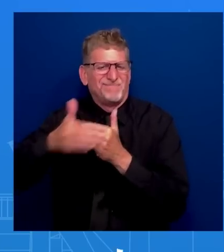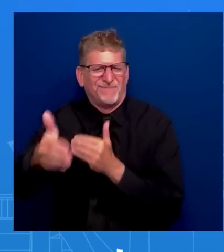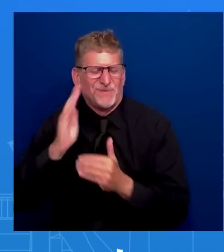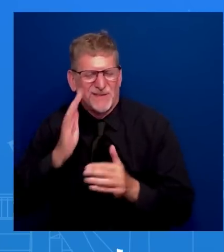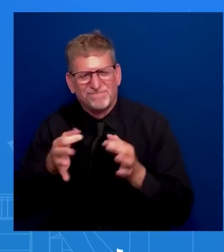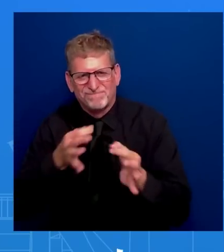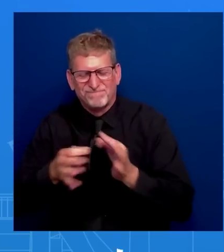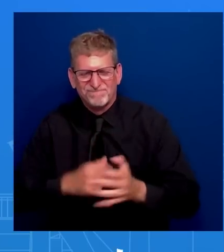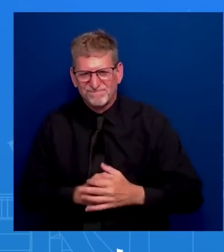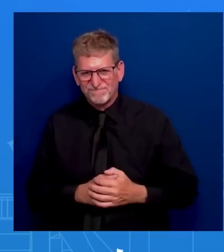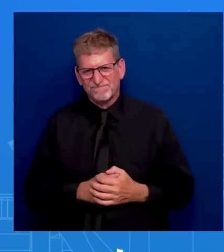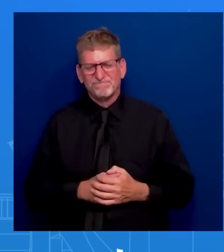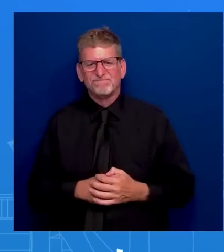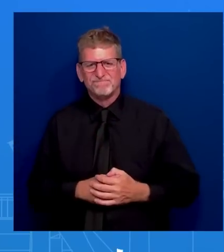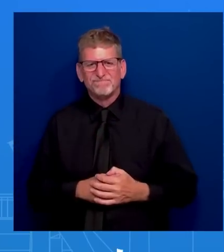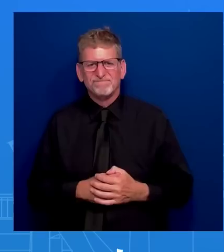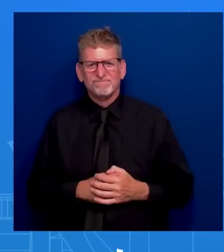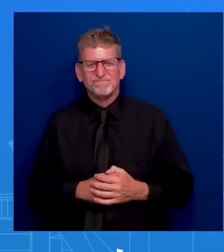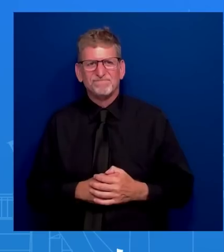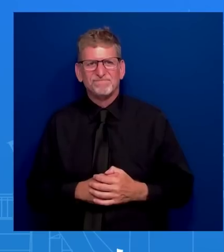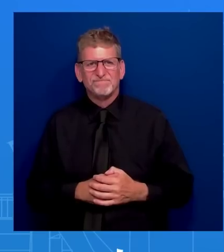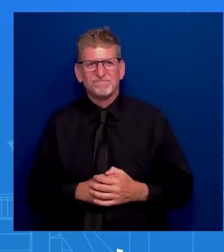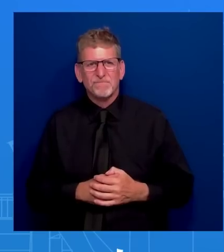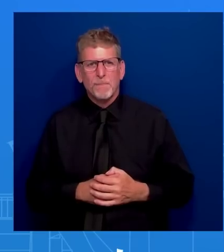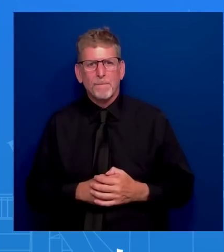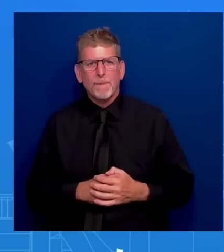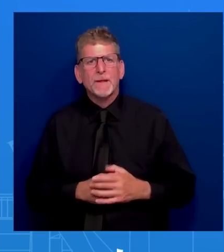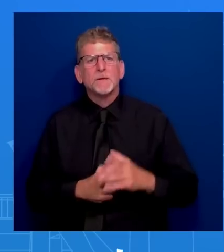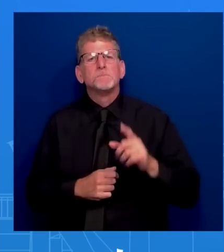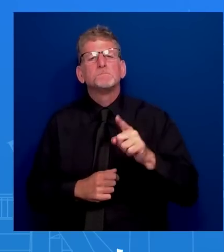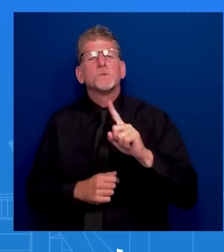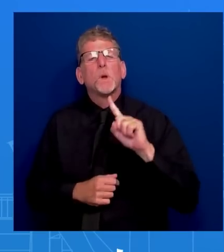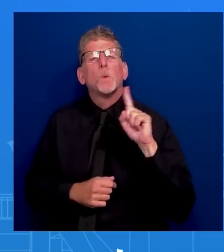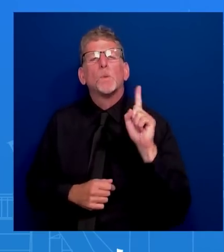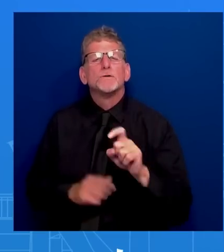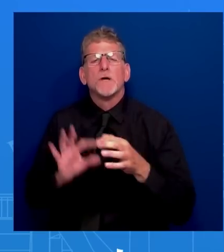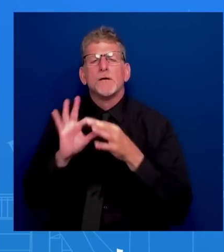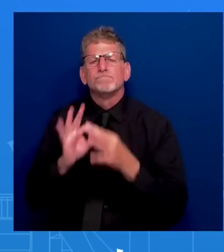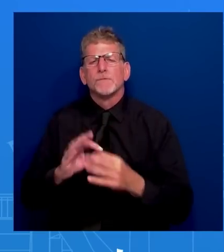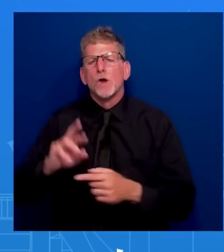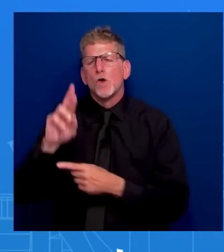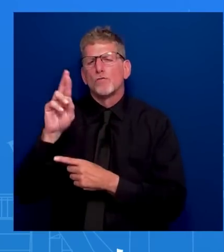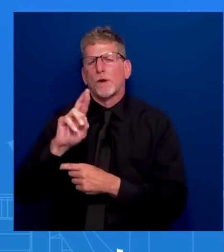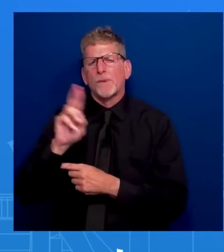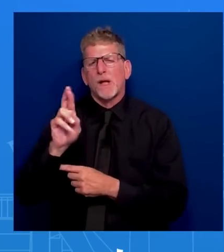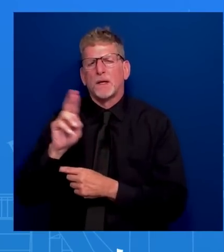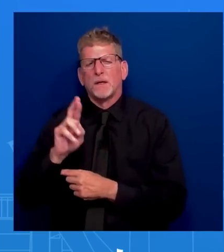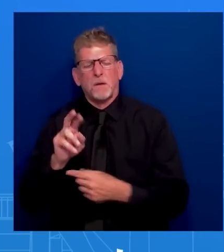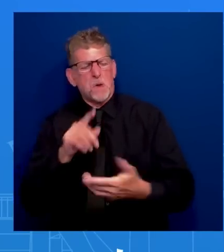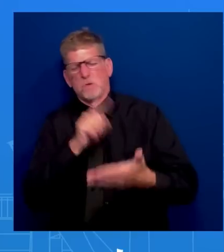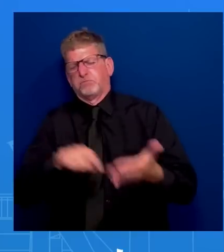of this search warrant that was executed on Mar-a-Lago, does the President believe that the Justice Department acted accordingly here?